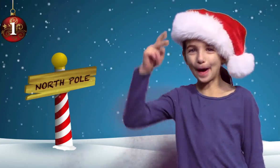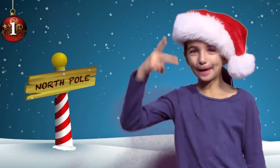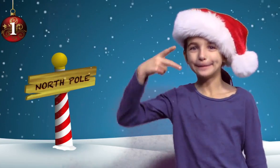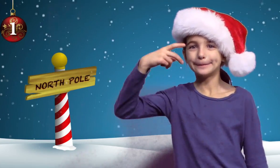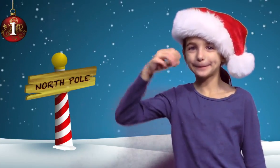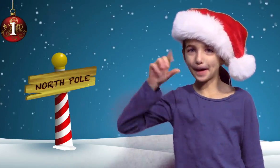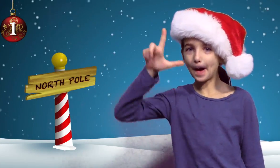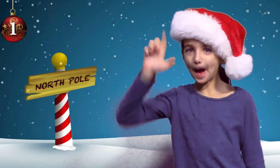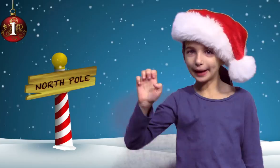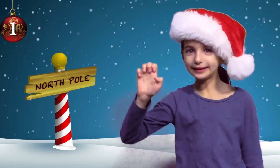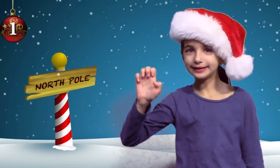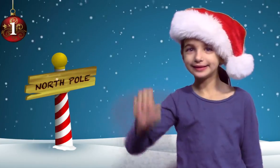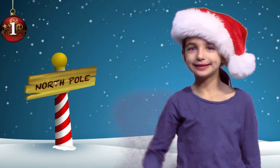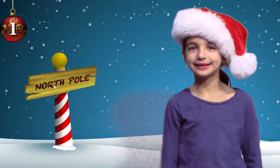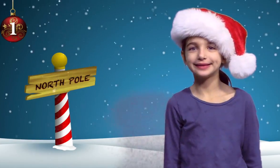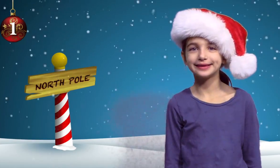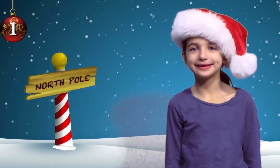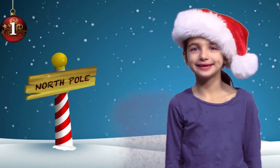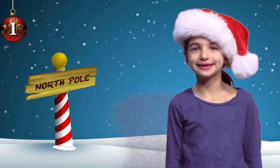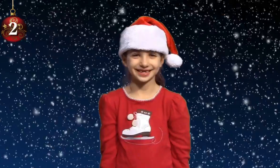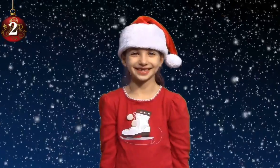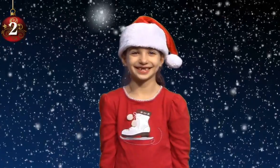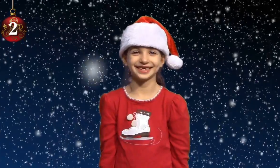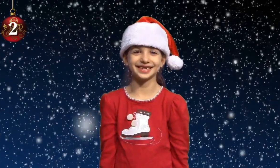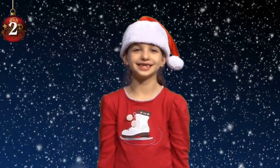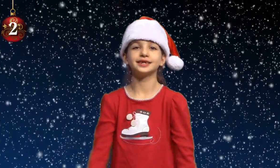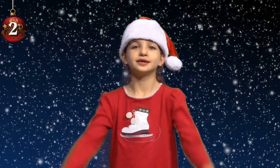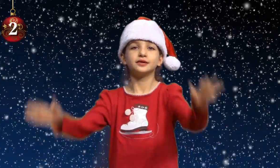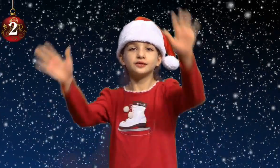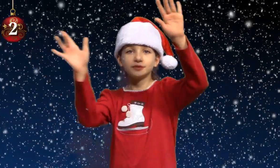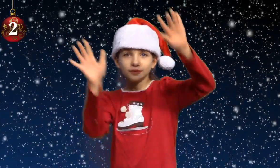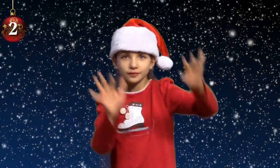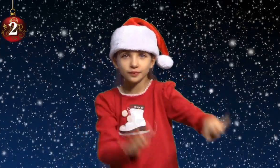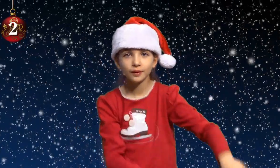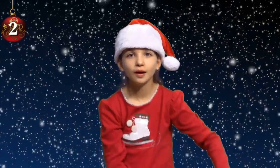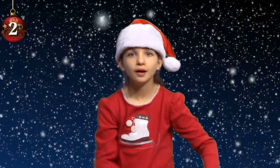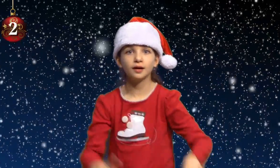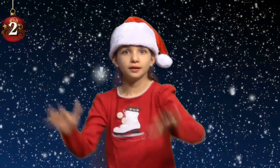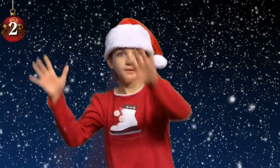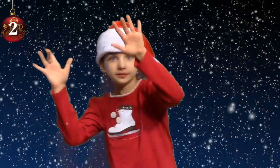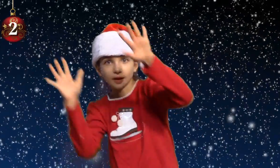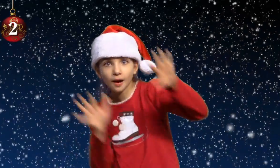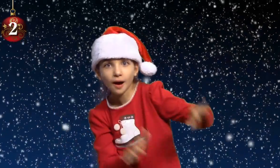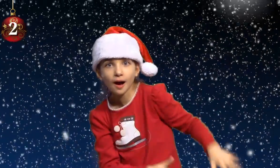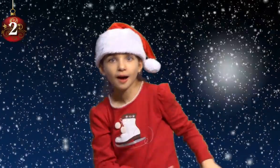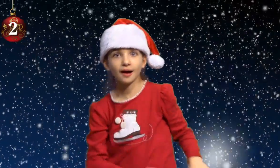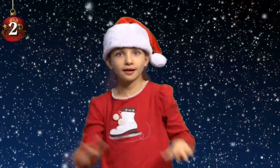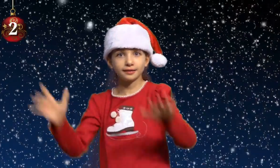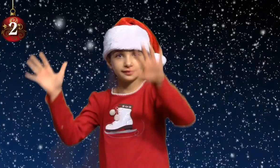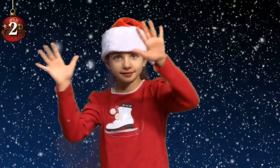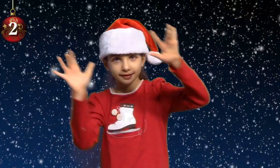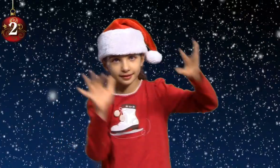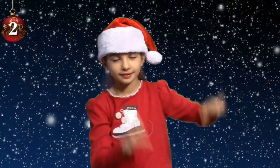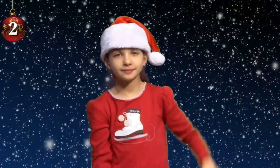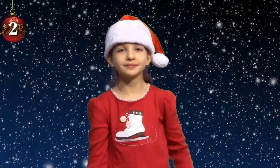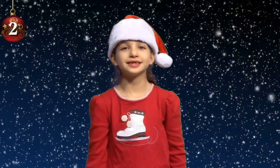NORTH POLE SNOW